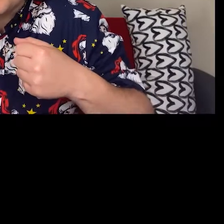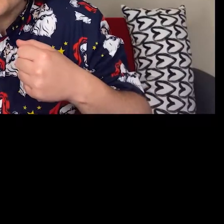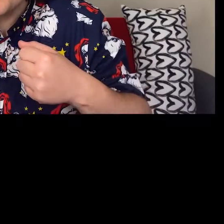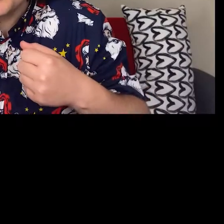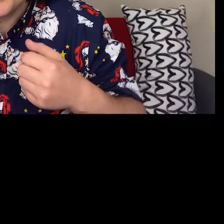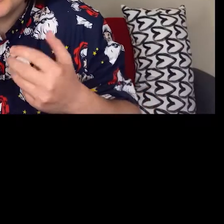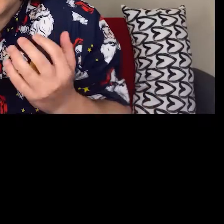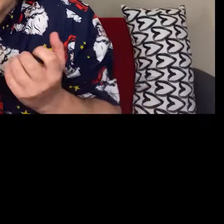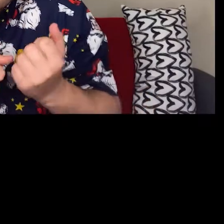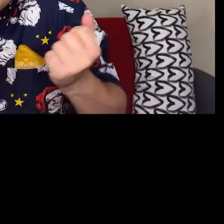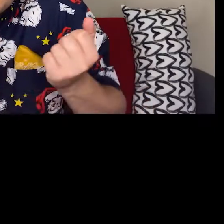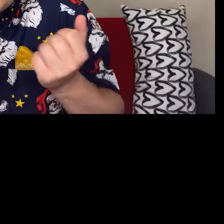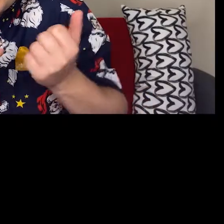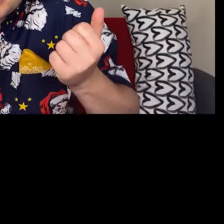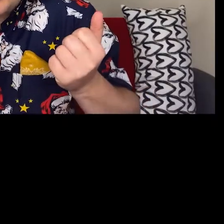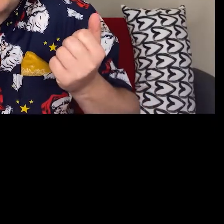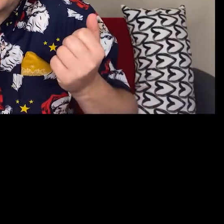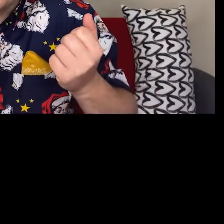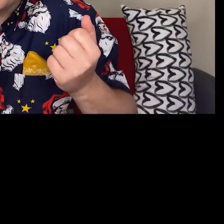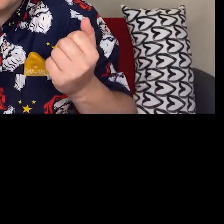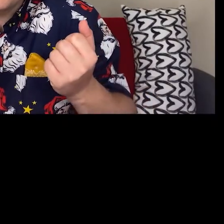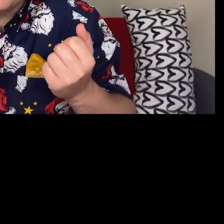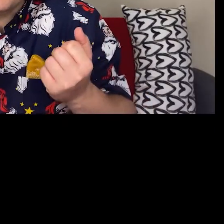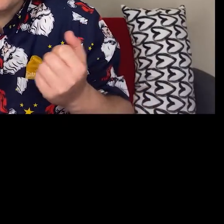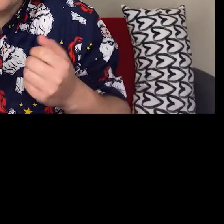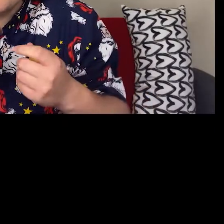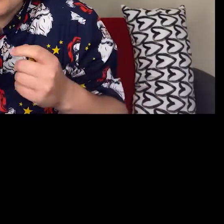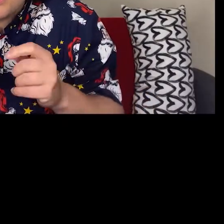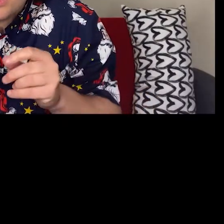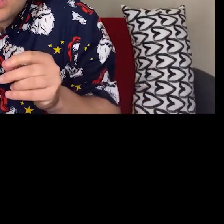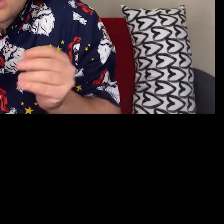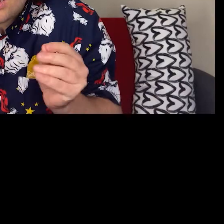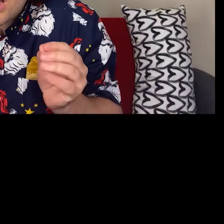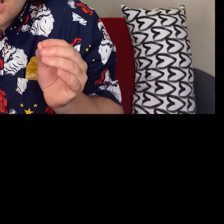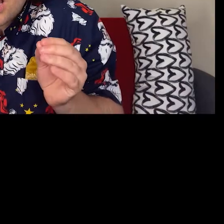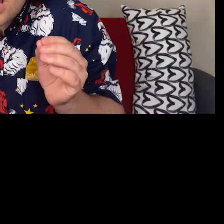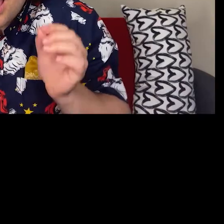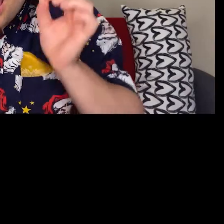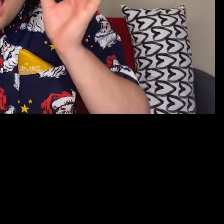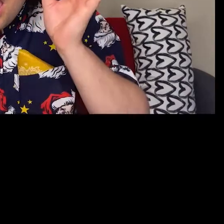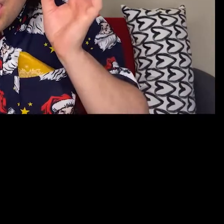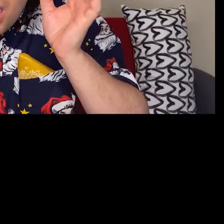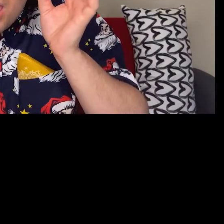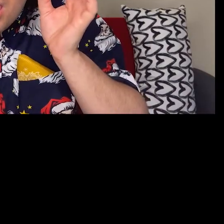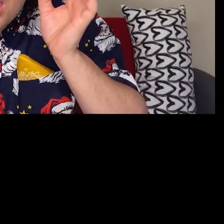Wind - Pull a cracker? Oh, a wee hat!